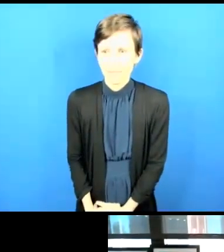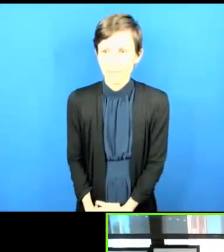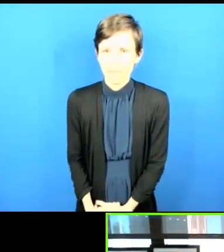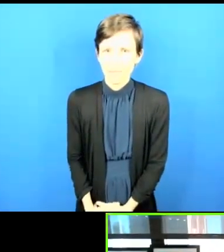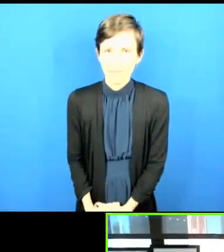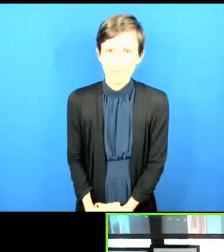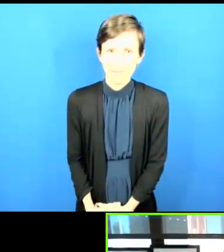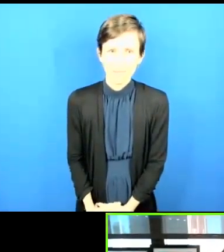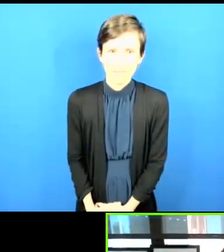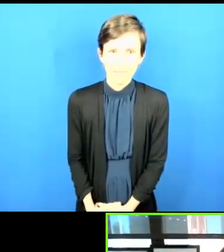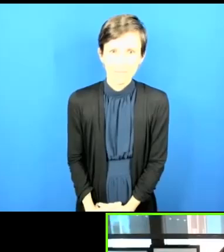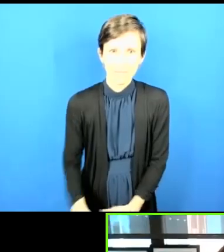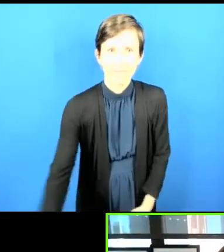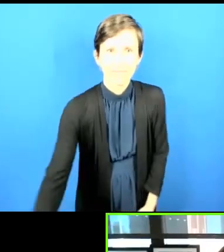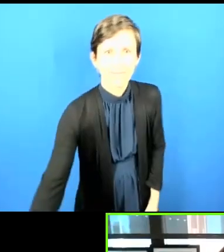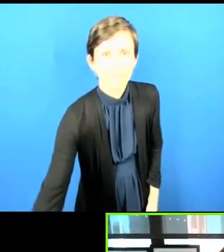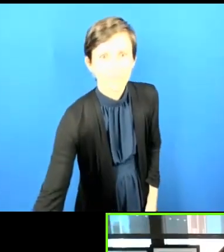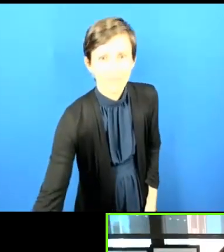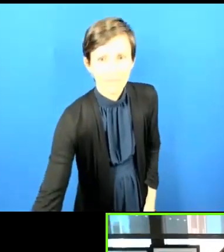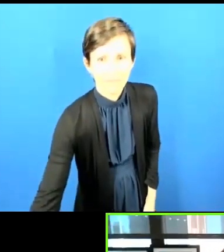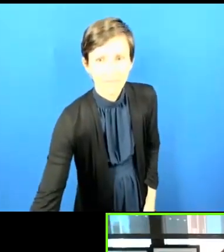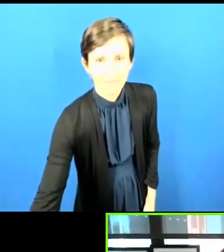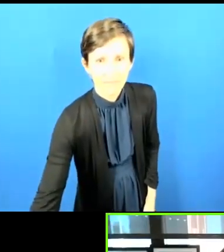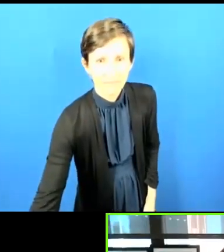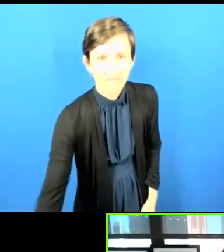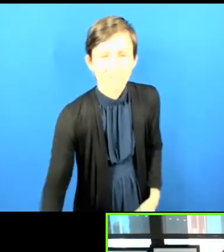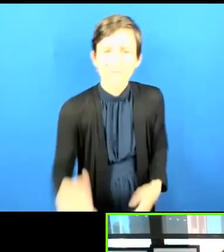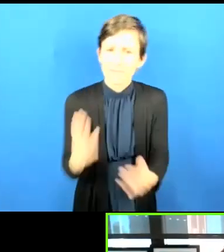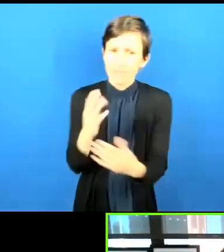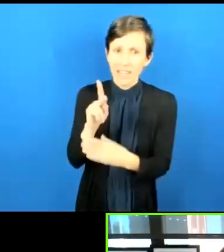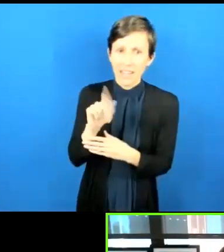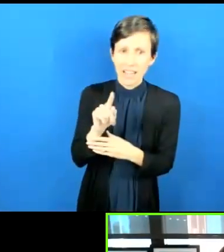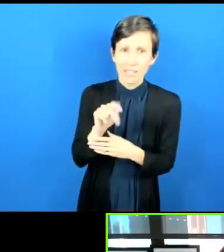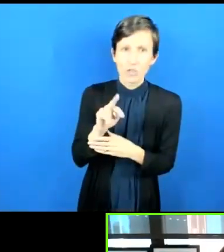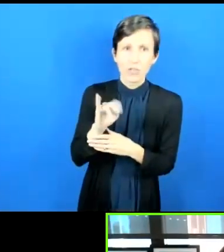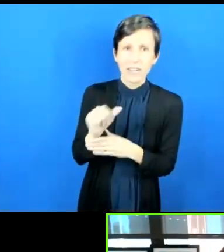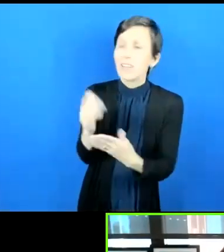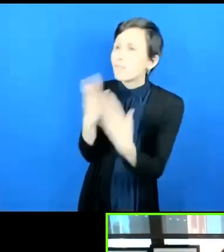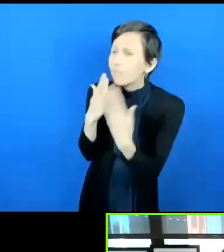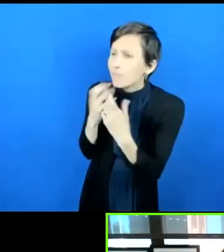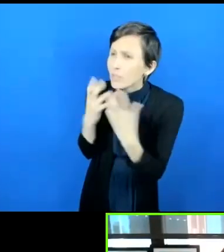Thank you. Thank you so very much Tabby for that wonderful presentation.